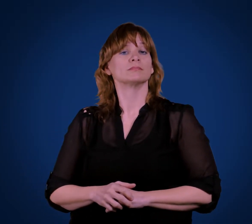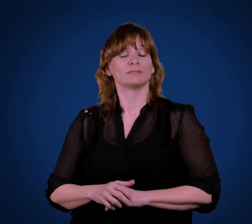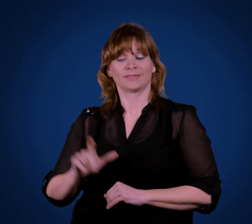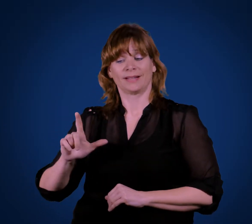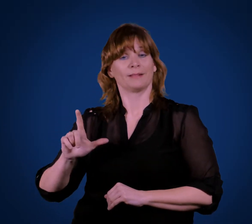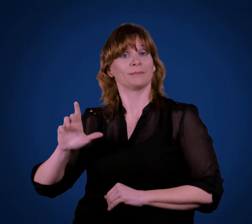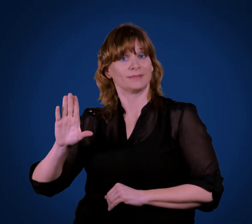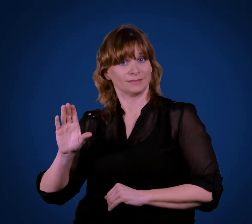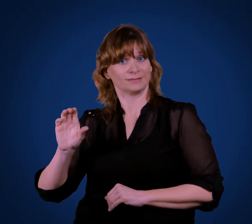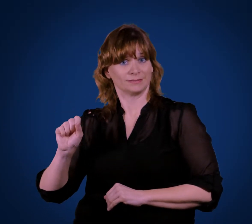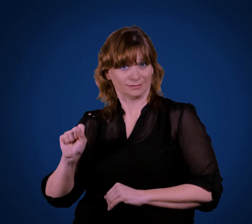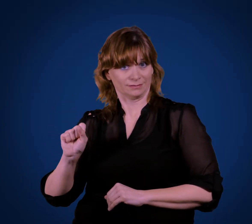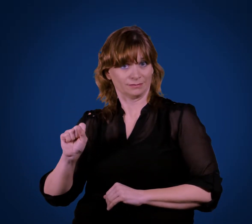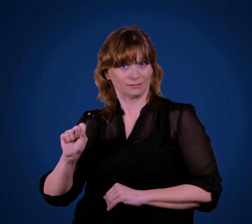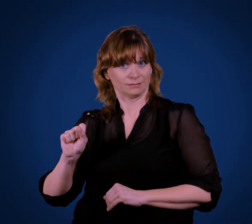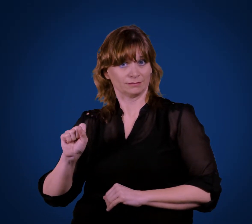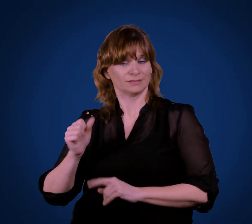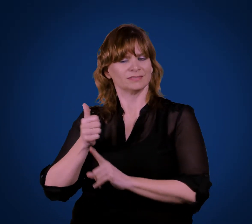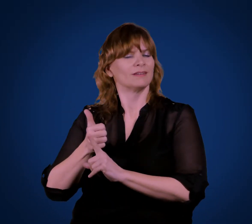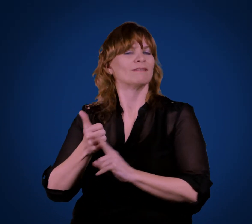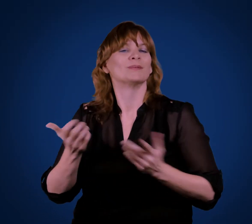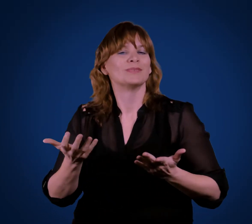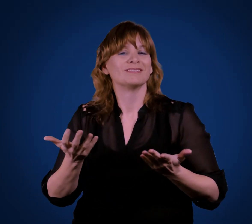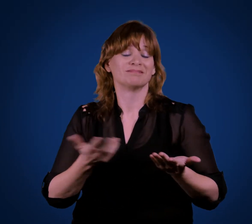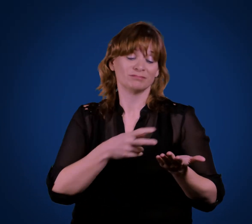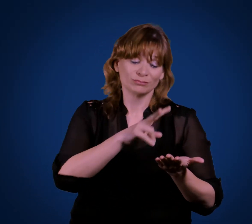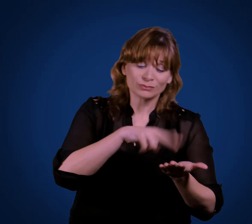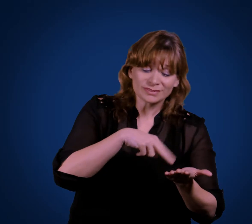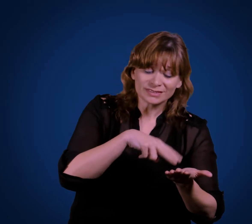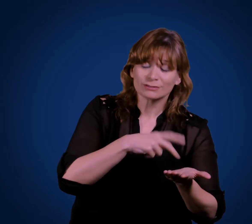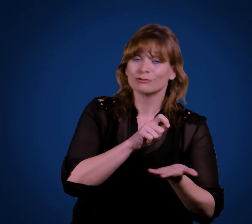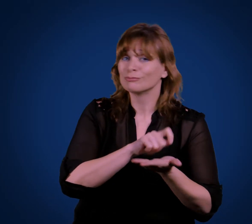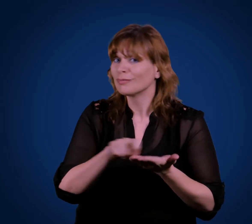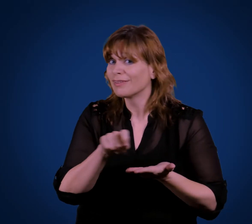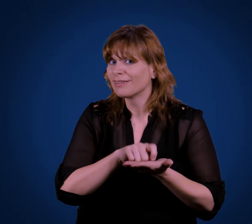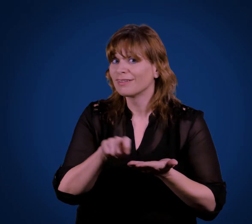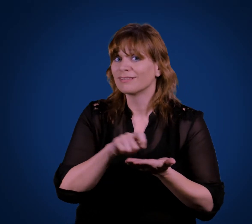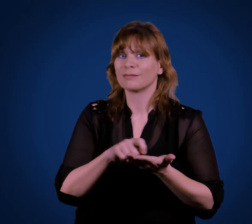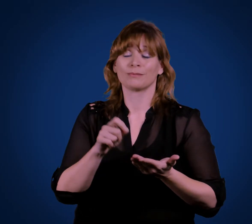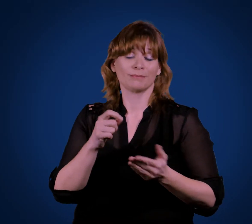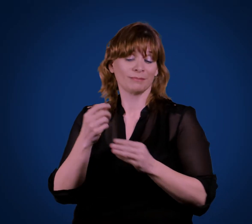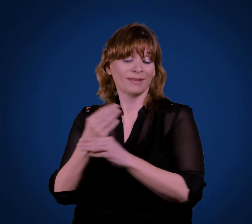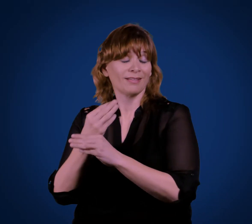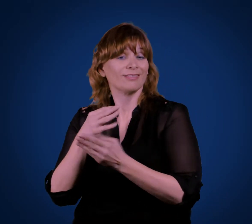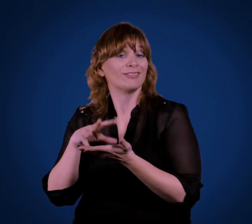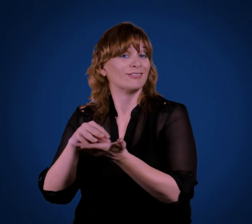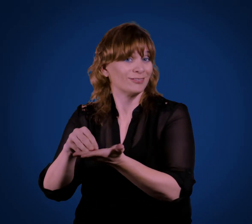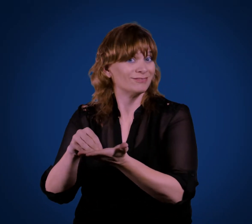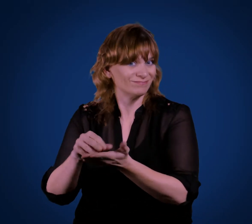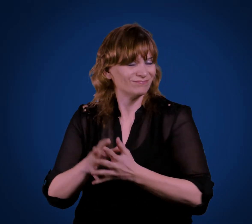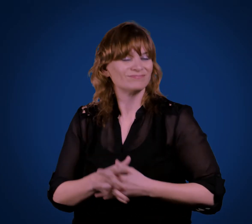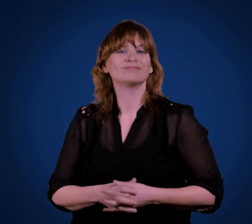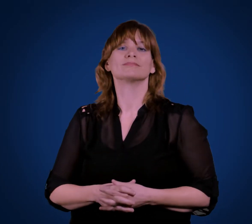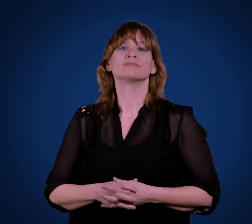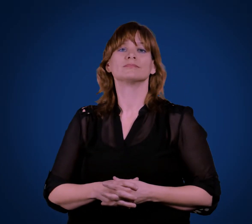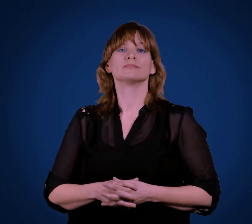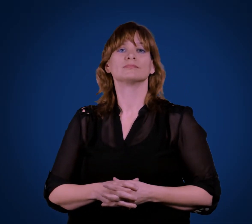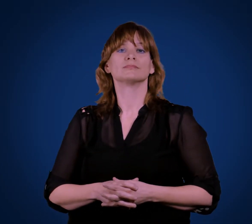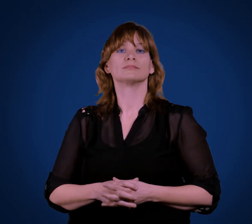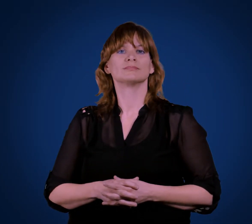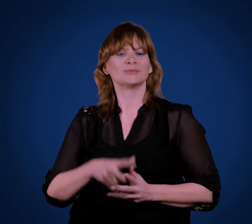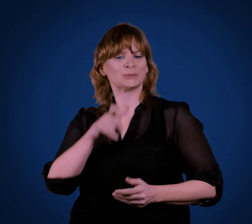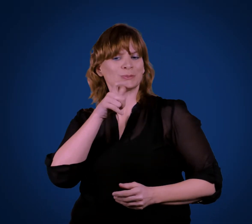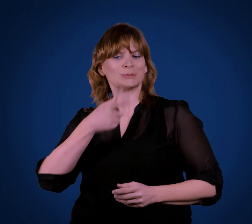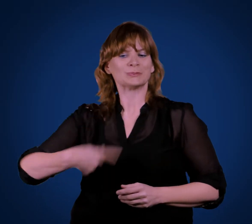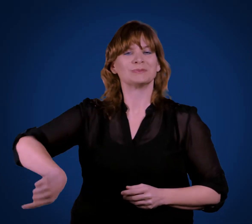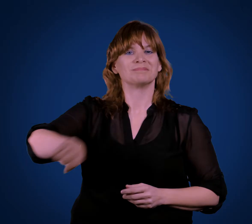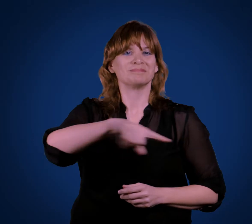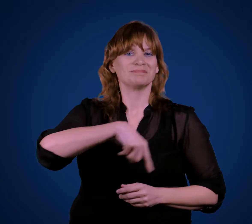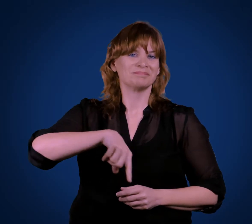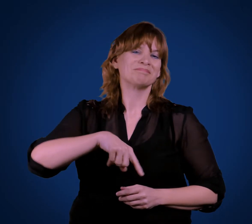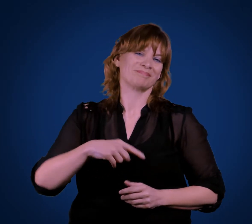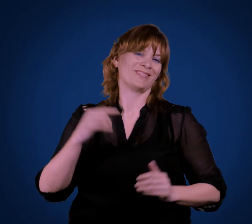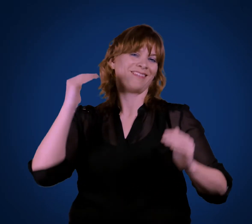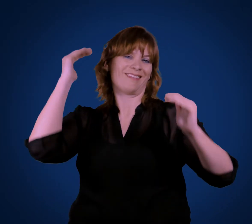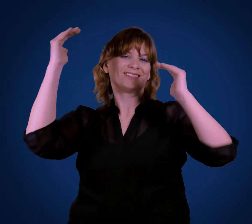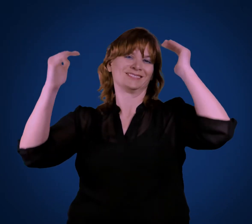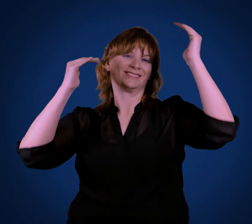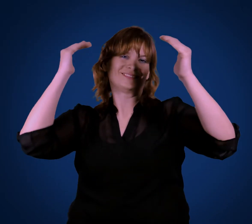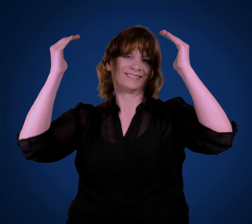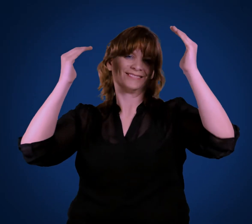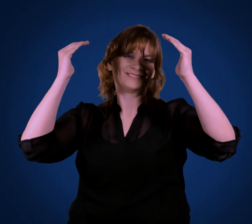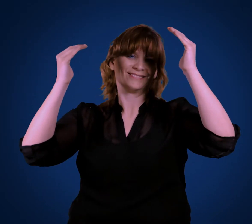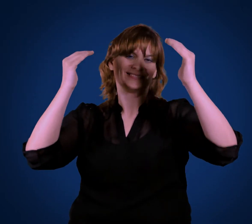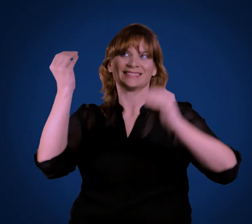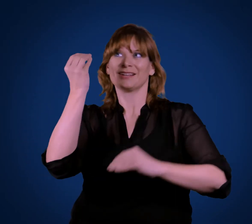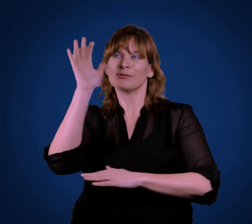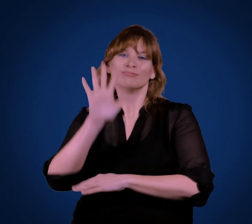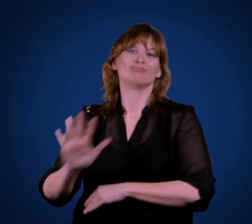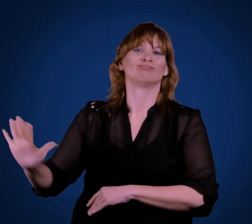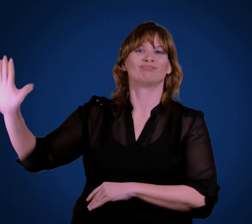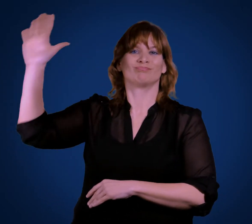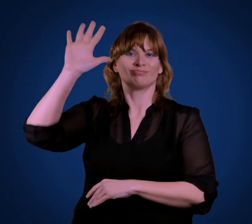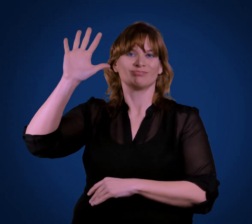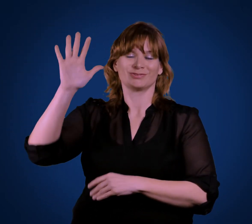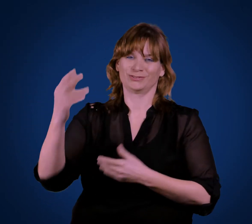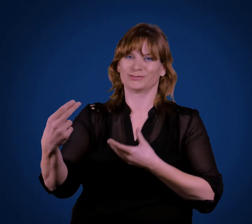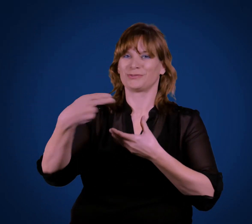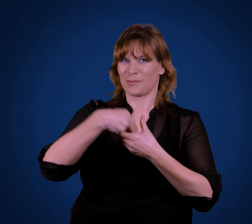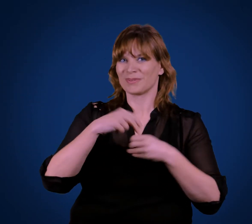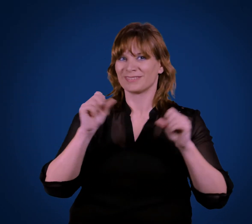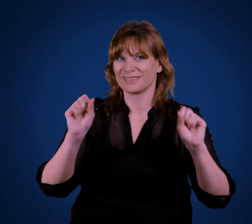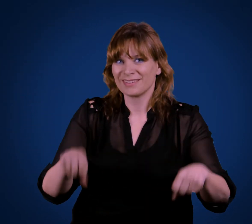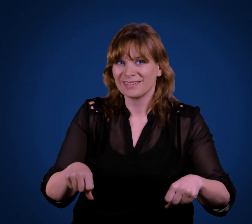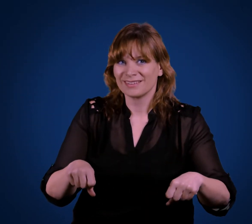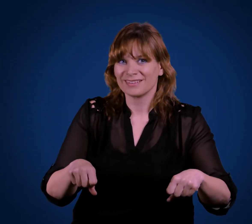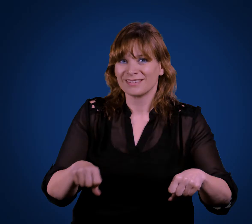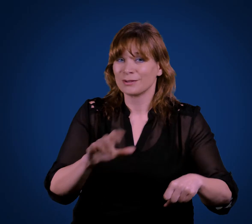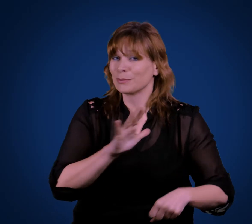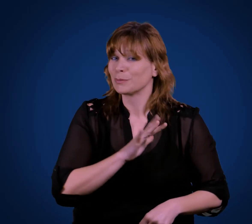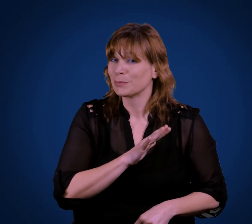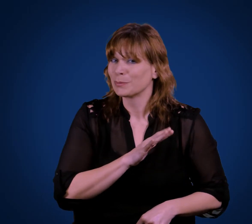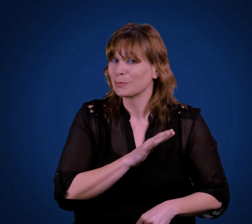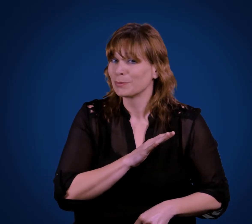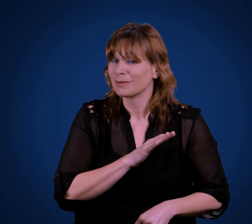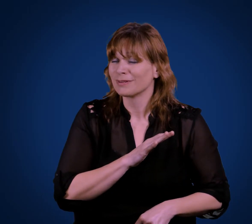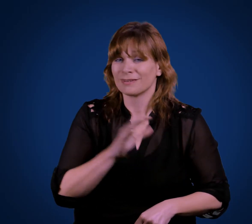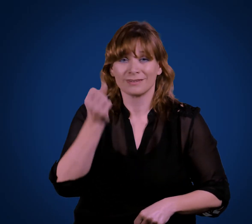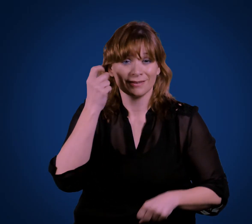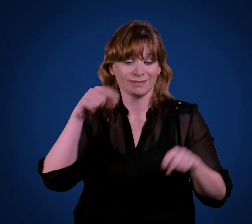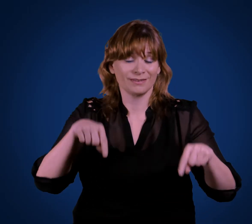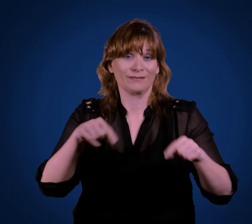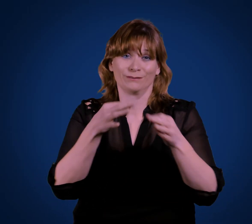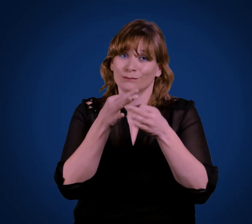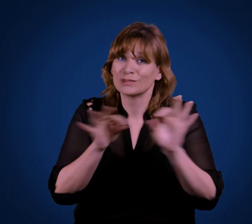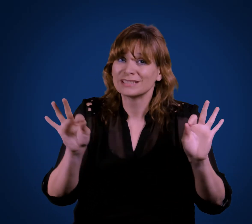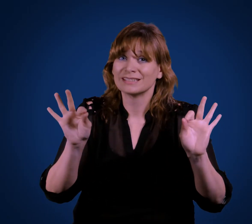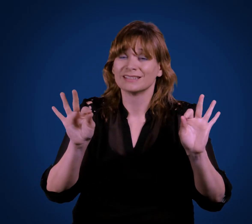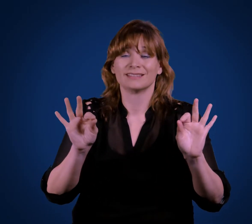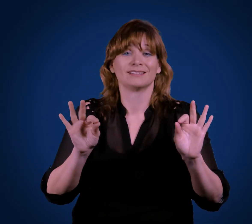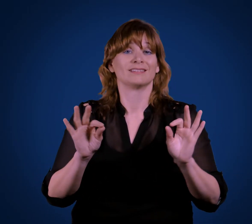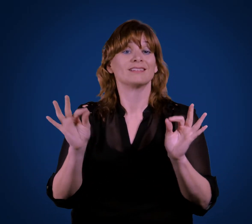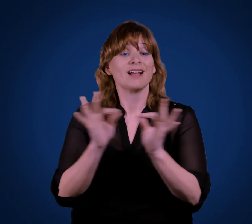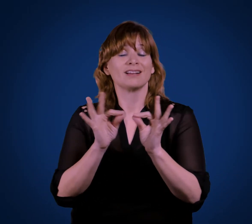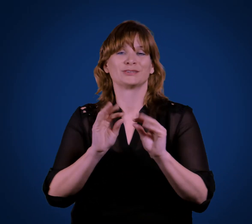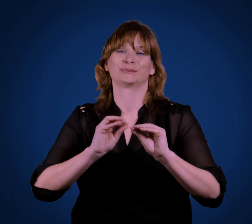In a Literacy and Basic Skills (LBS) program you can learn reading, writing and math skills.